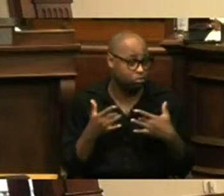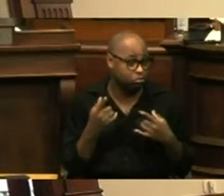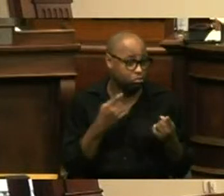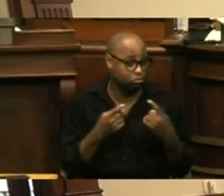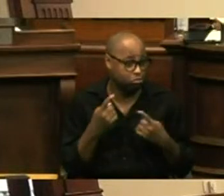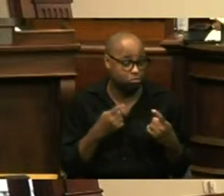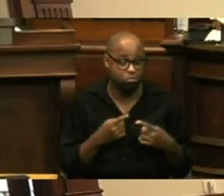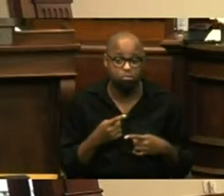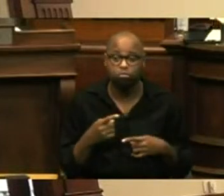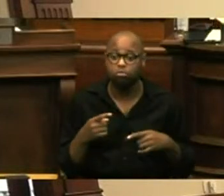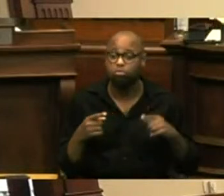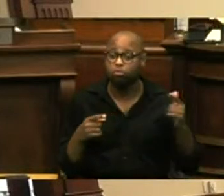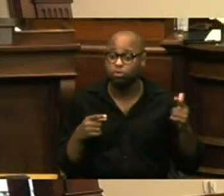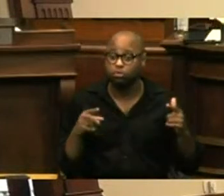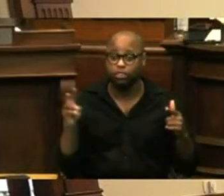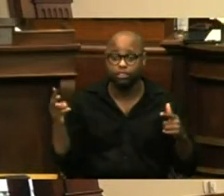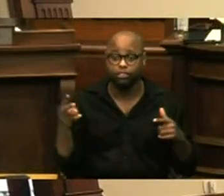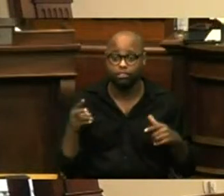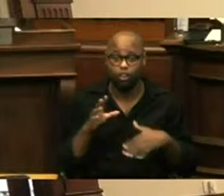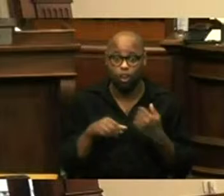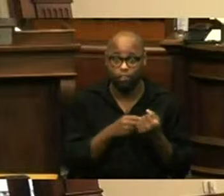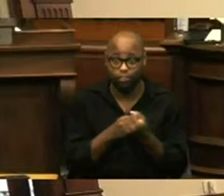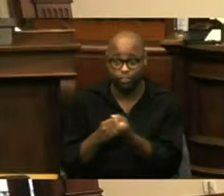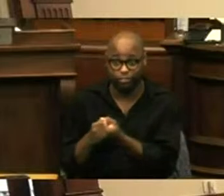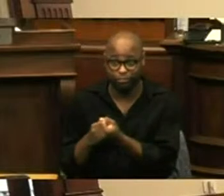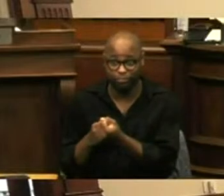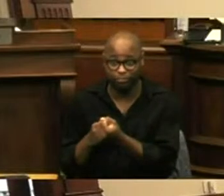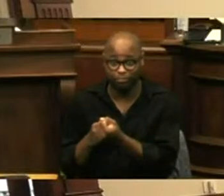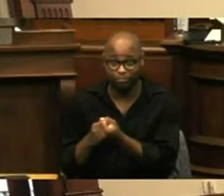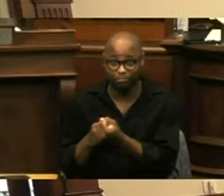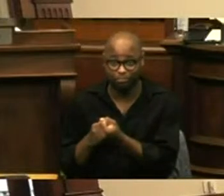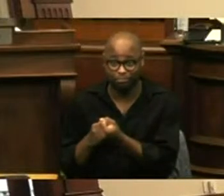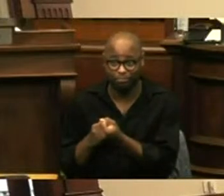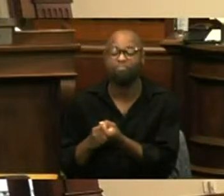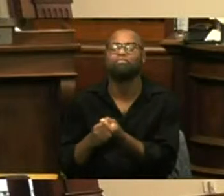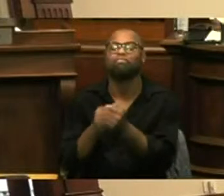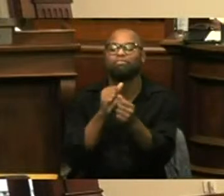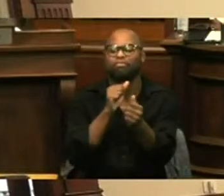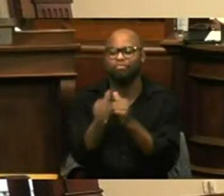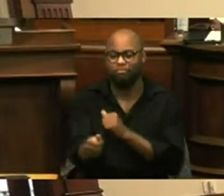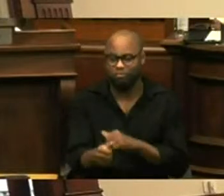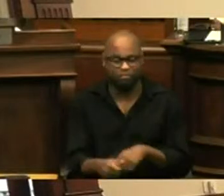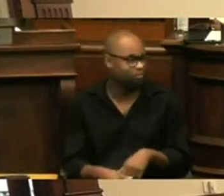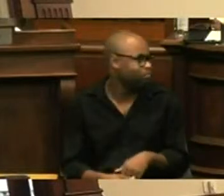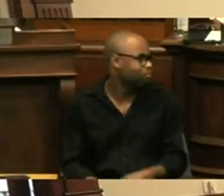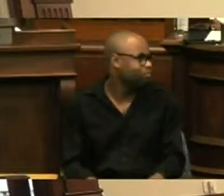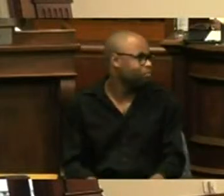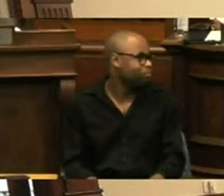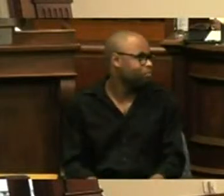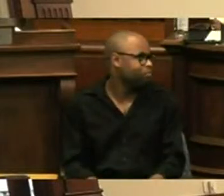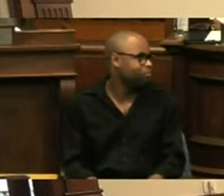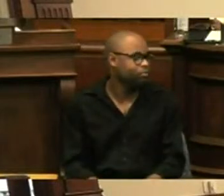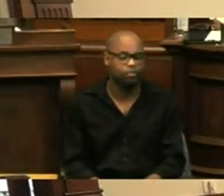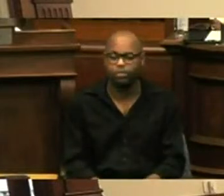questions and comments or concerns? Move it. Second, all